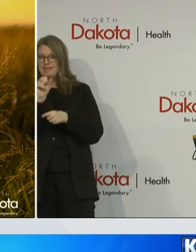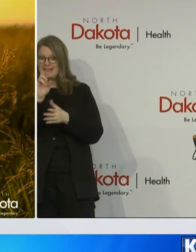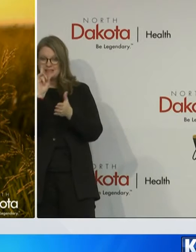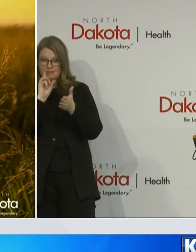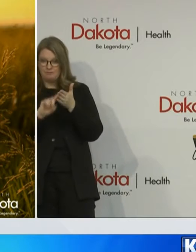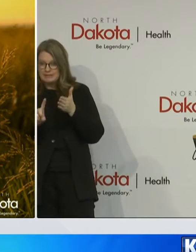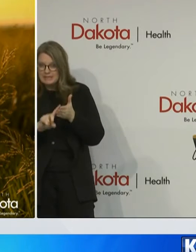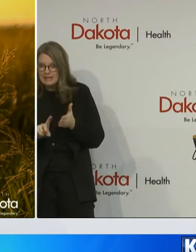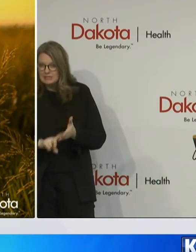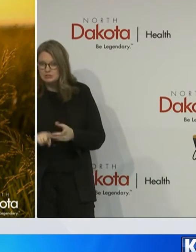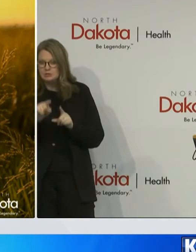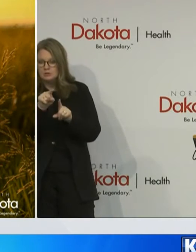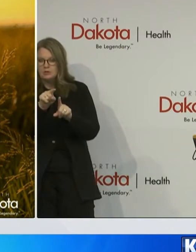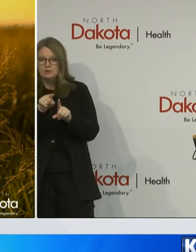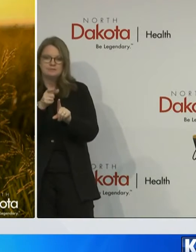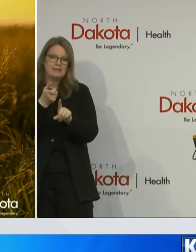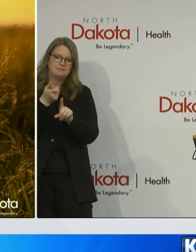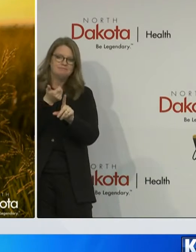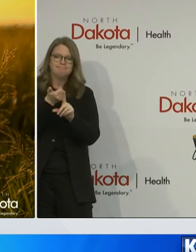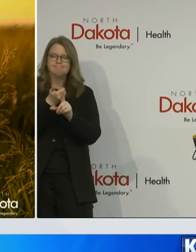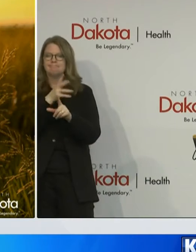WE ALSO LEAN HEAVILY ON THE